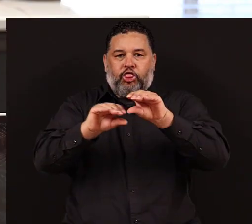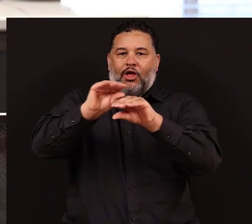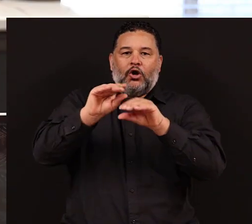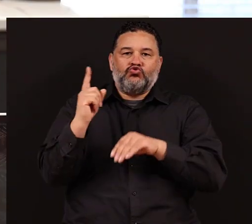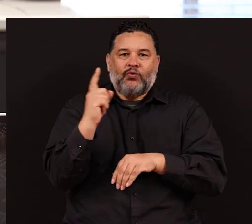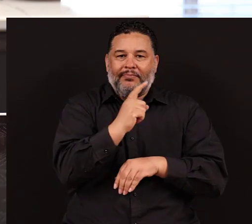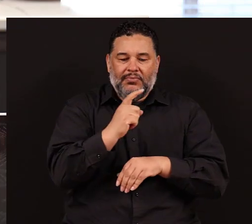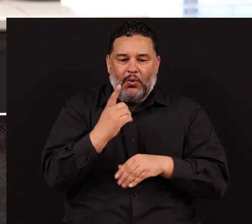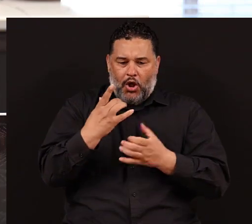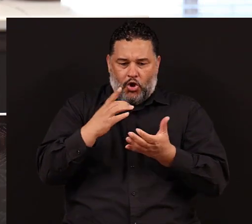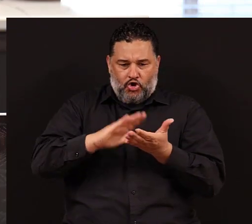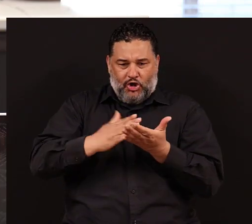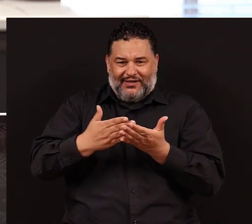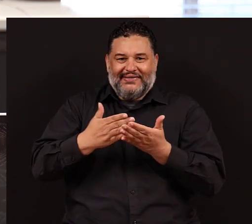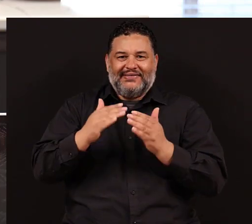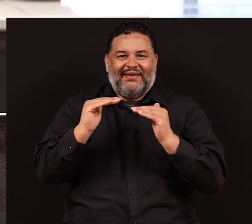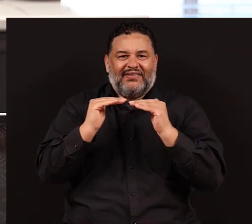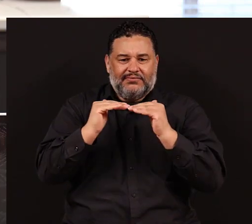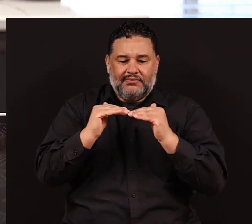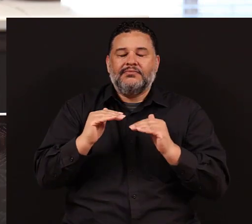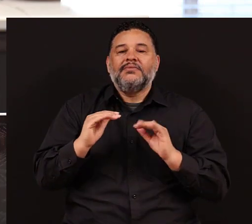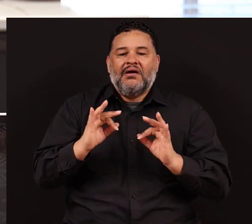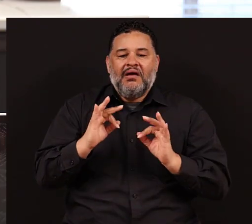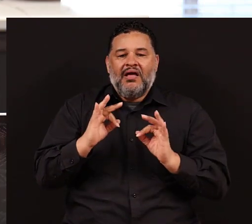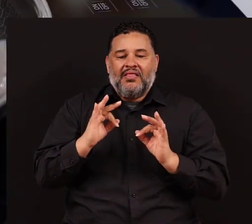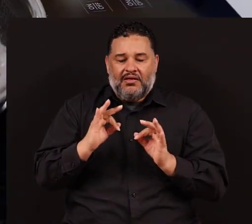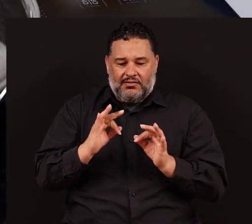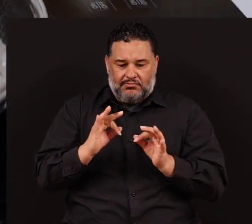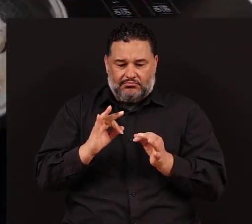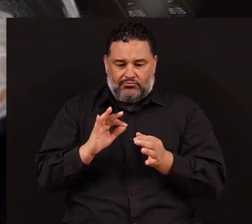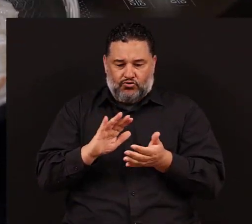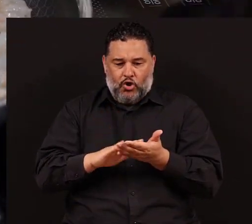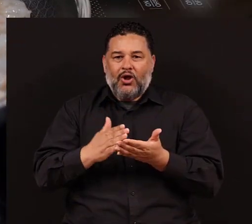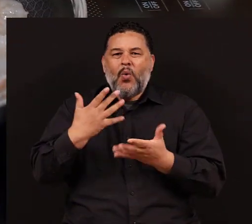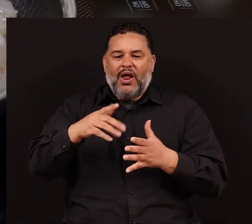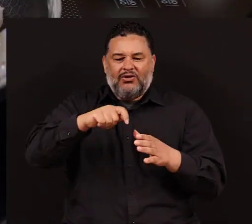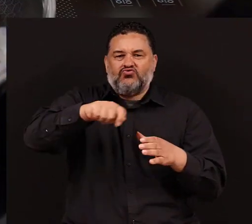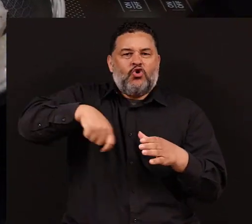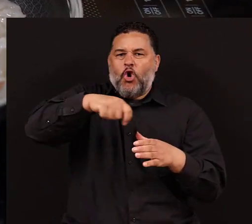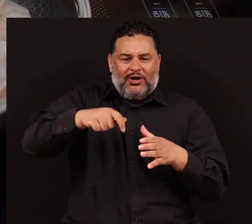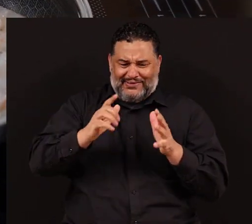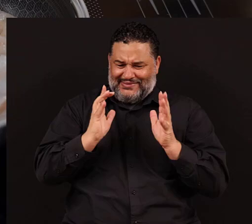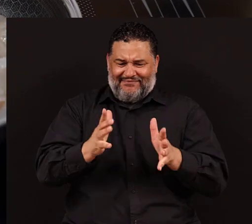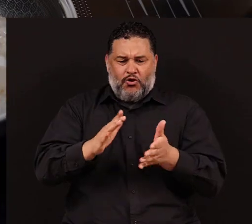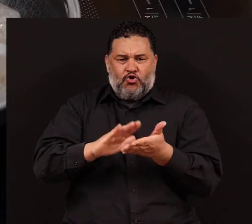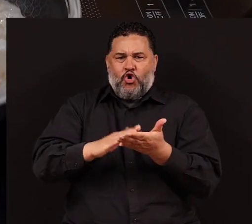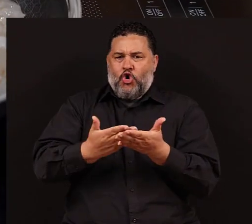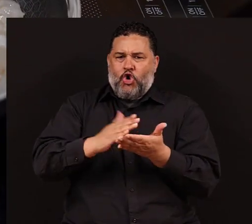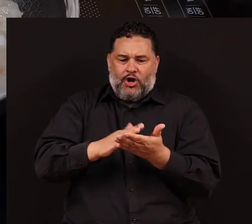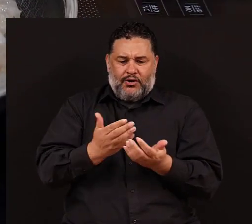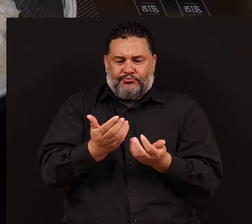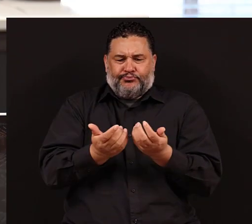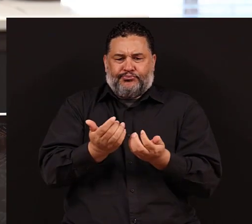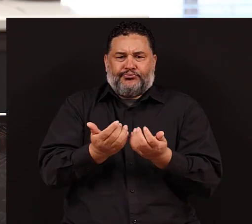and then you just let it sit and cook for a minute. You don't wanna stir it. You want to get it nice and, a nice crust on it.